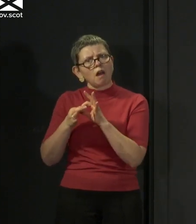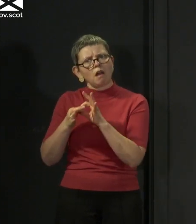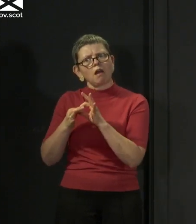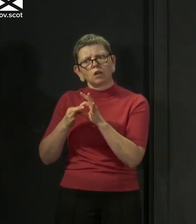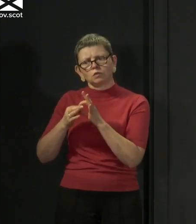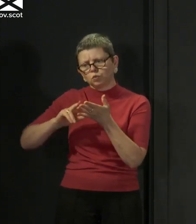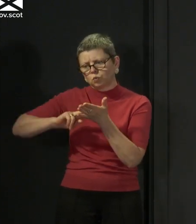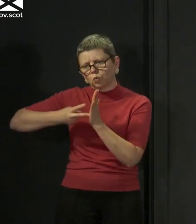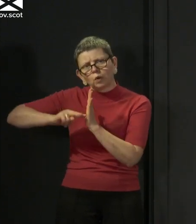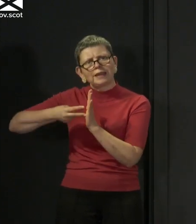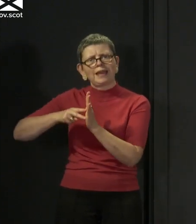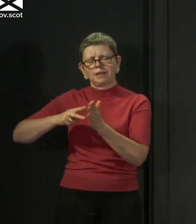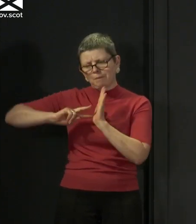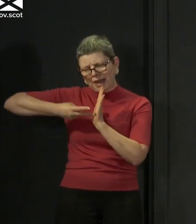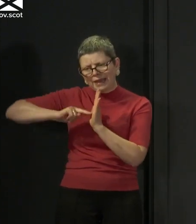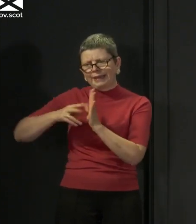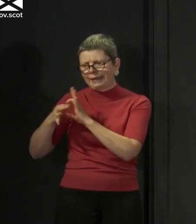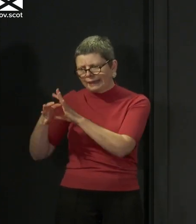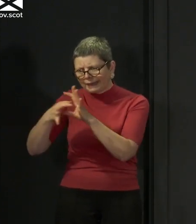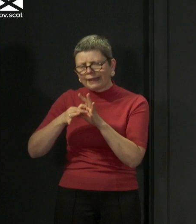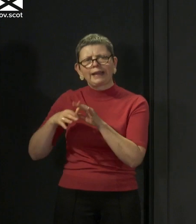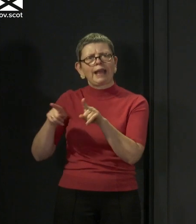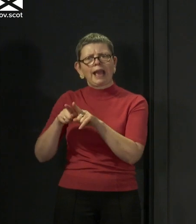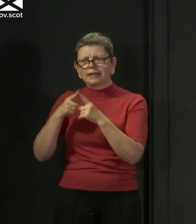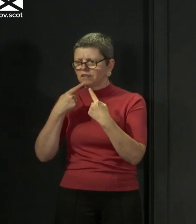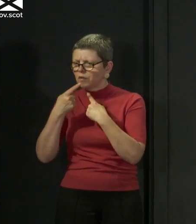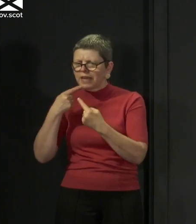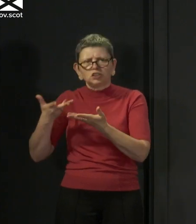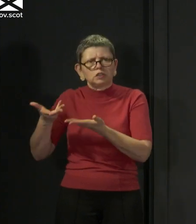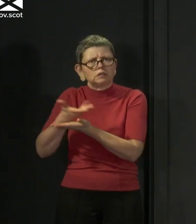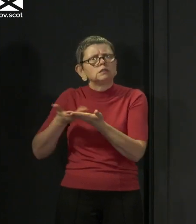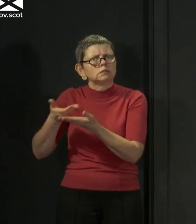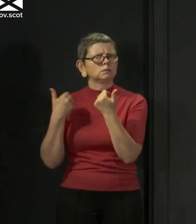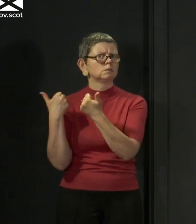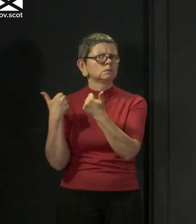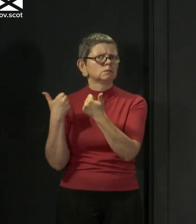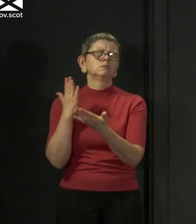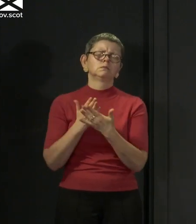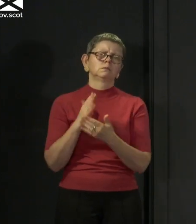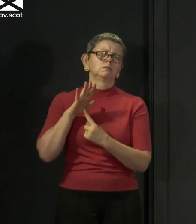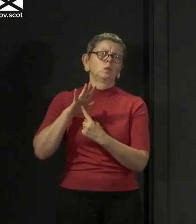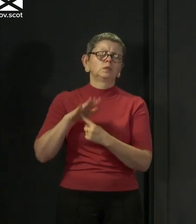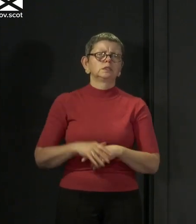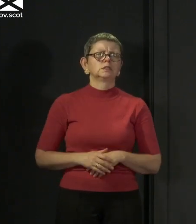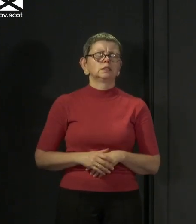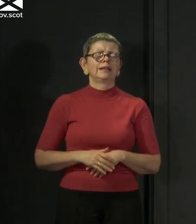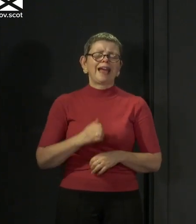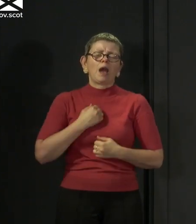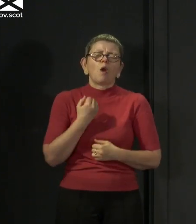In line with that, I confirmed that the only change we're considering in the immediate